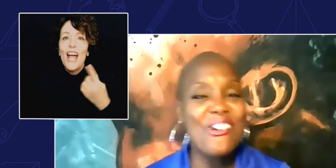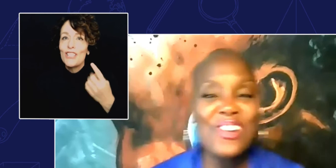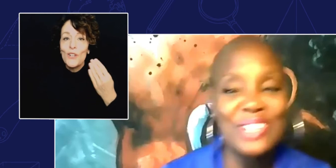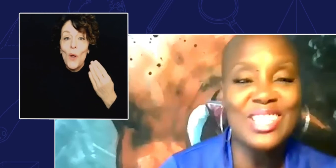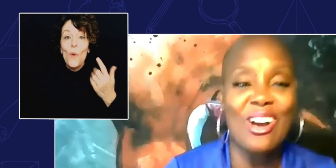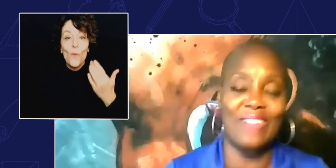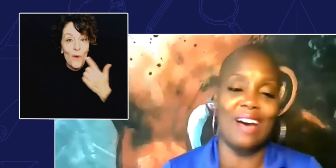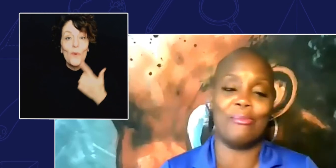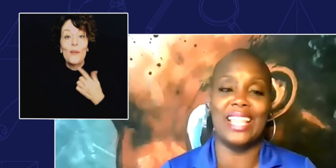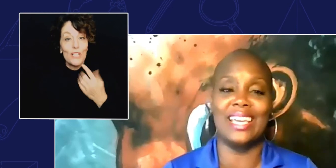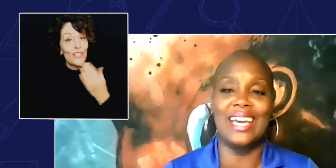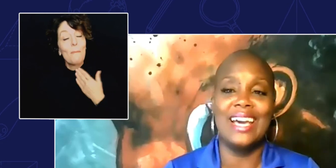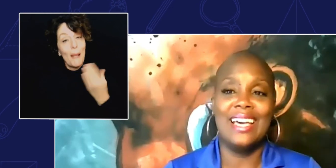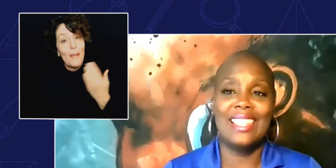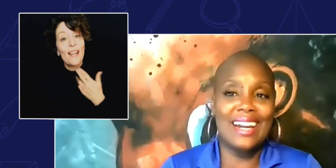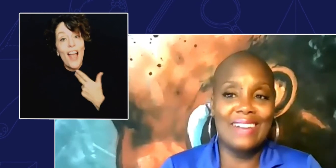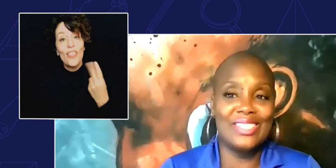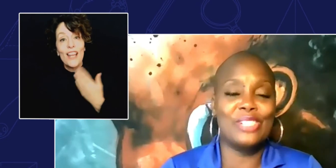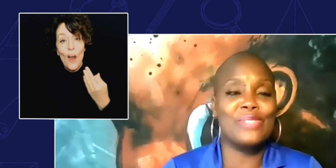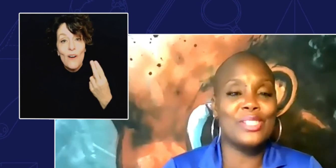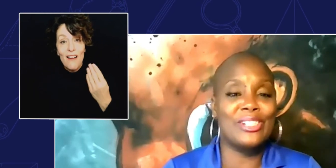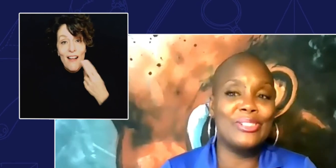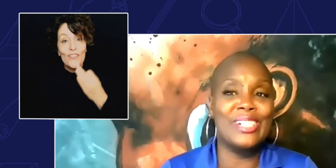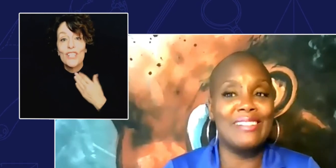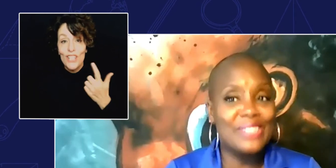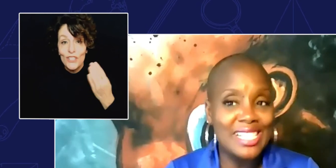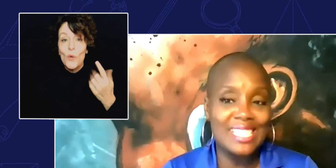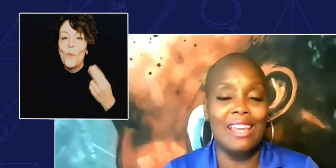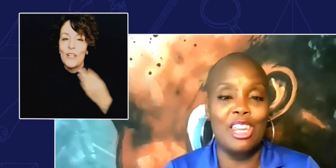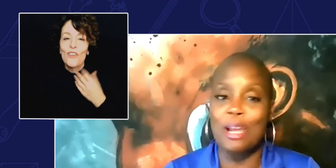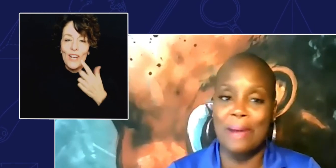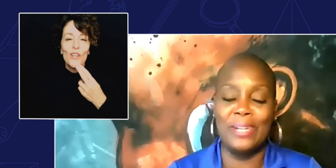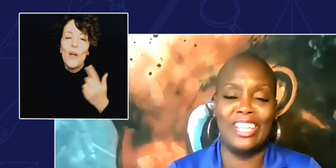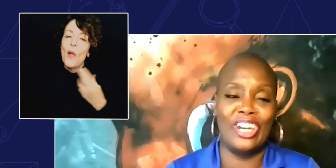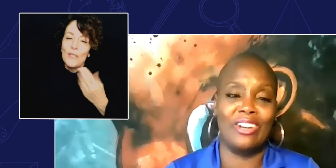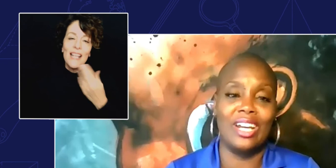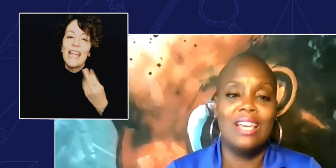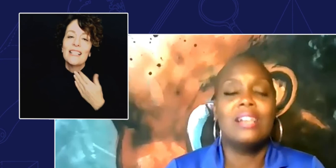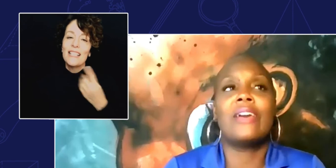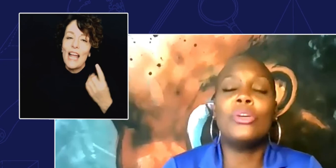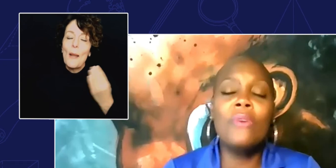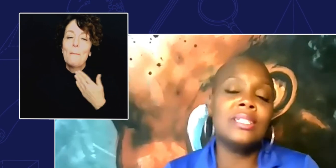"I don't know what we would talk about?" But I think, like, our conversation was really cool and I was really excited about meeting you, Henry.